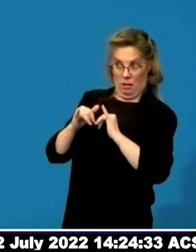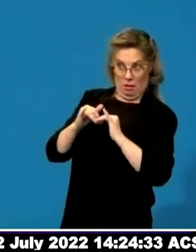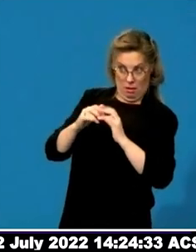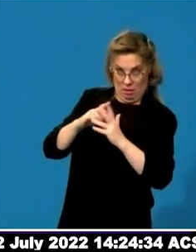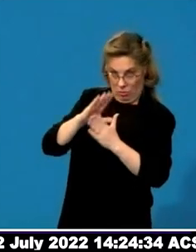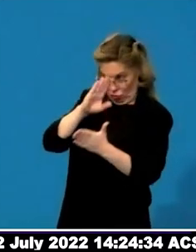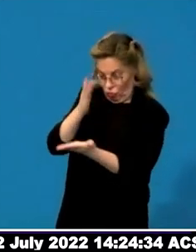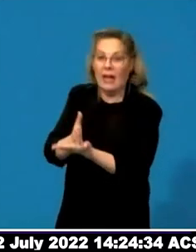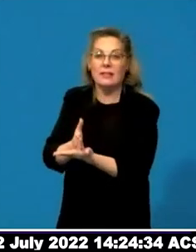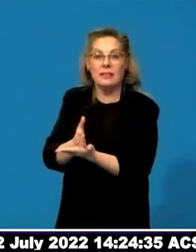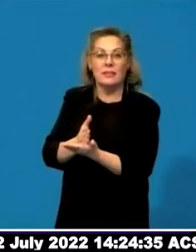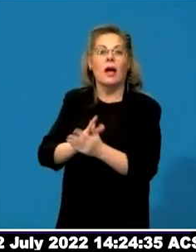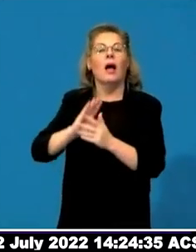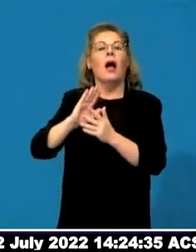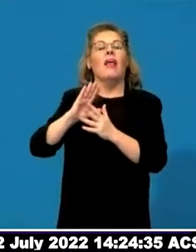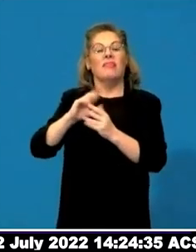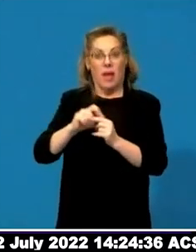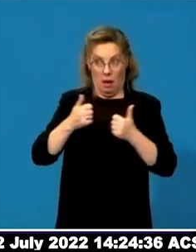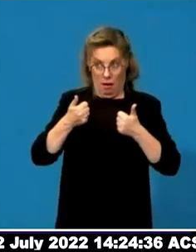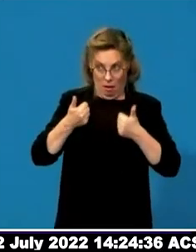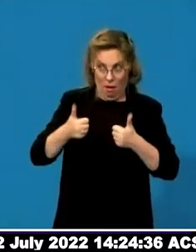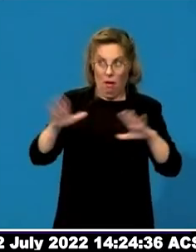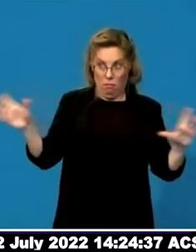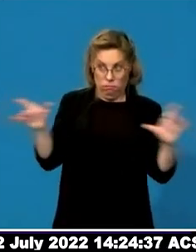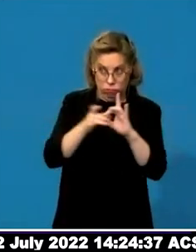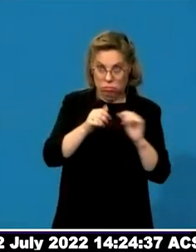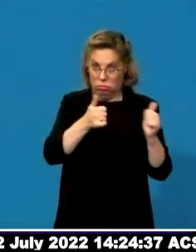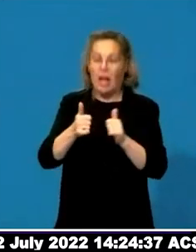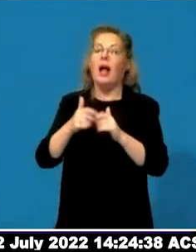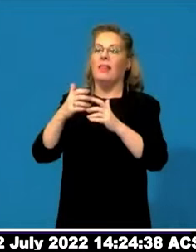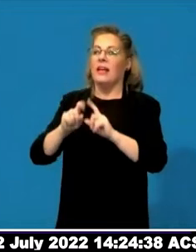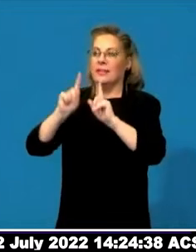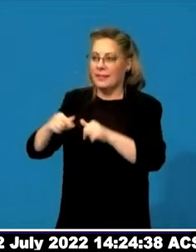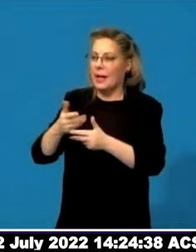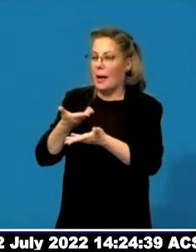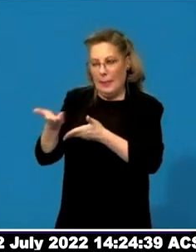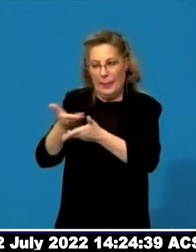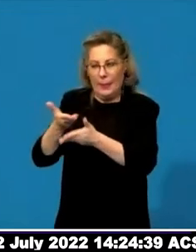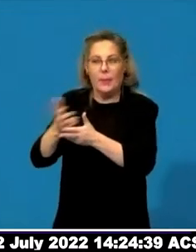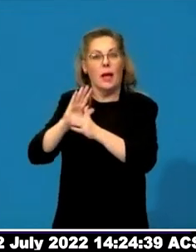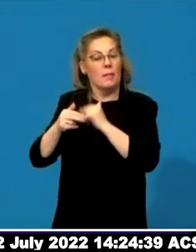the individual planning process? Is that something that we should consider? Yes.